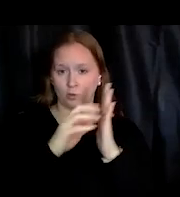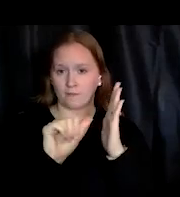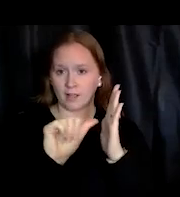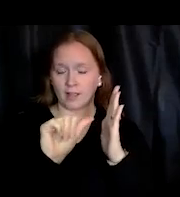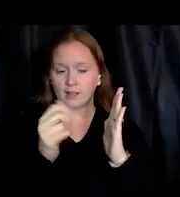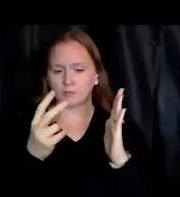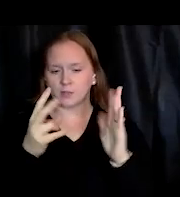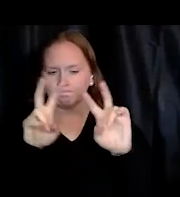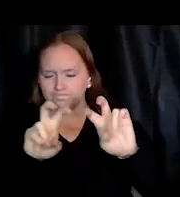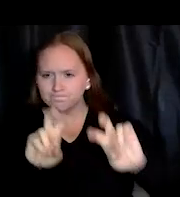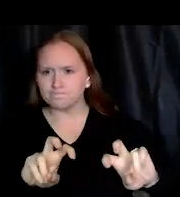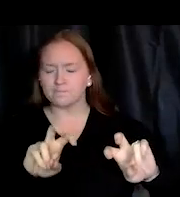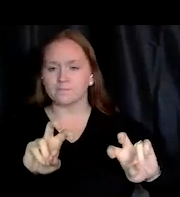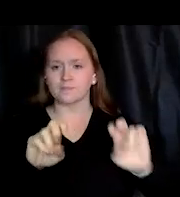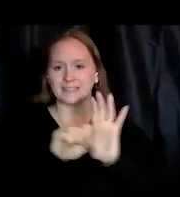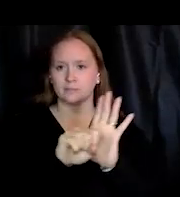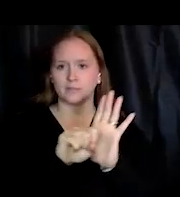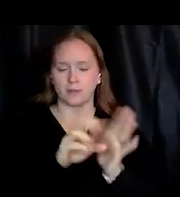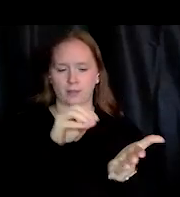that are documented in medical records.